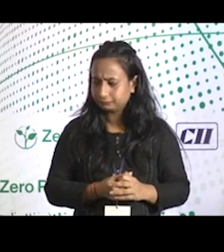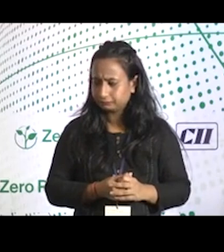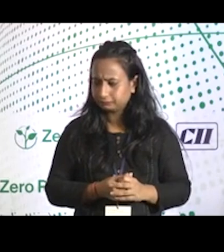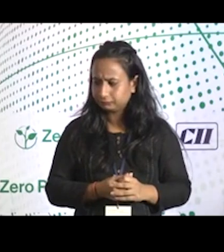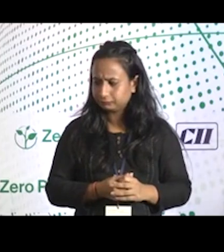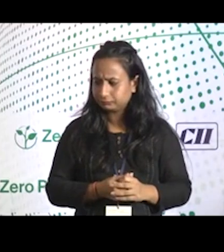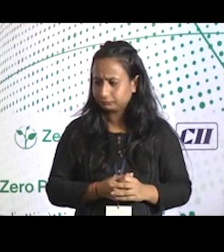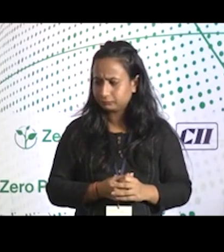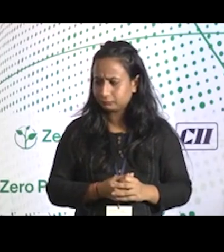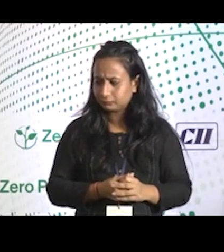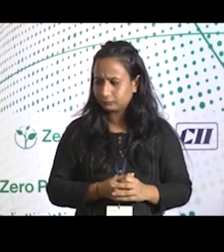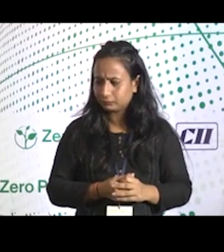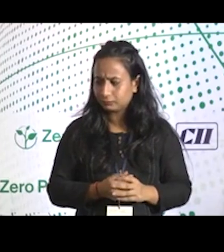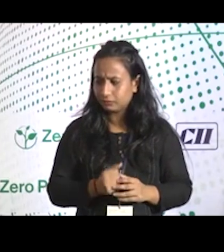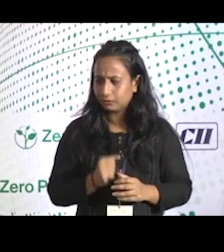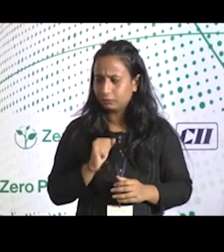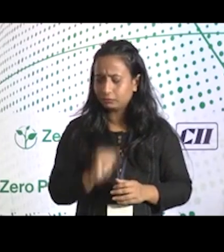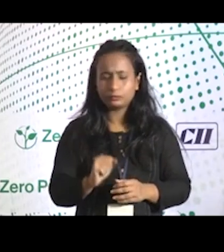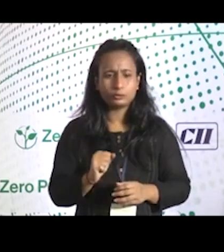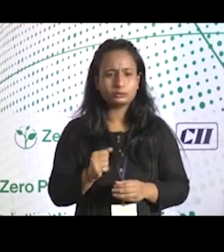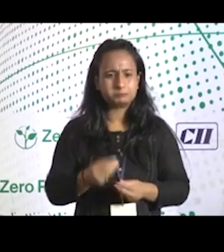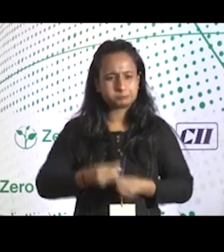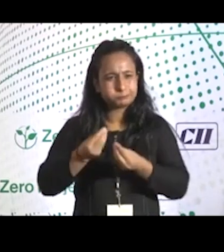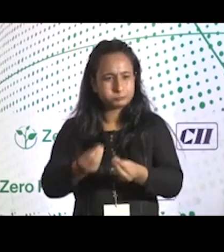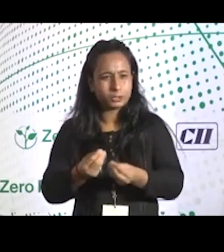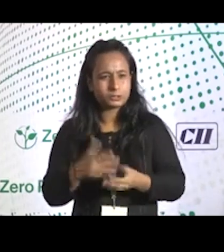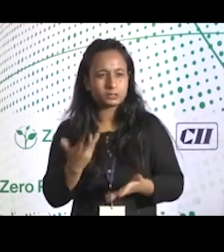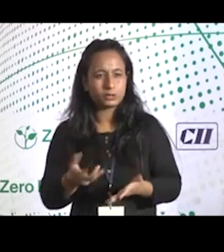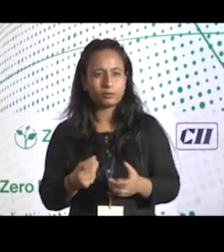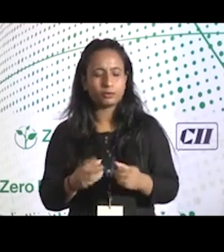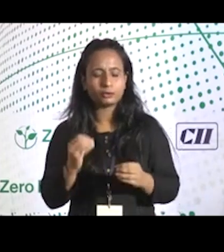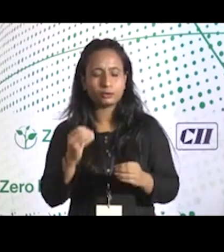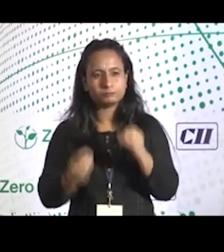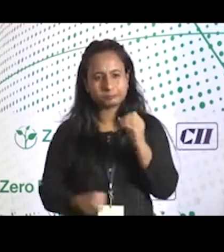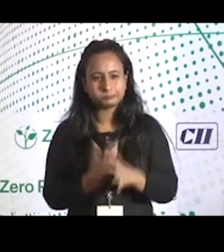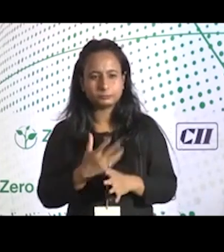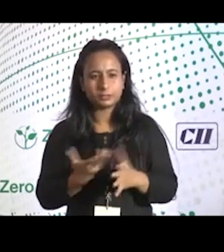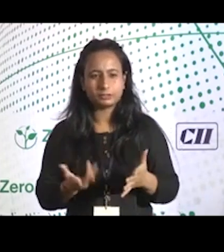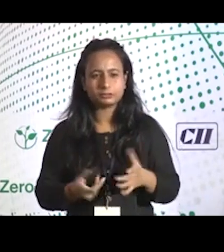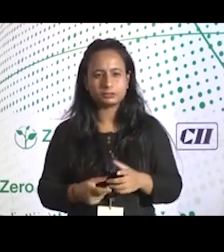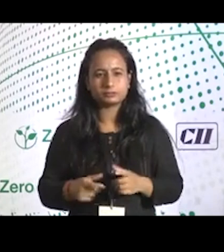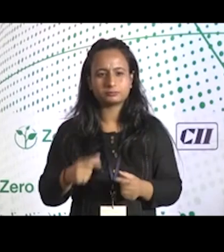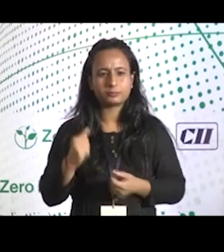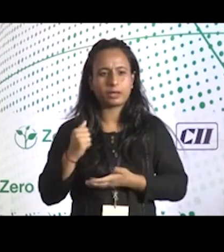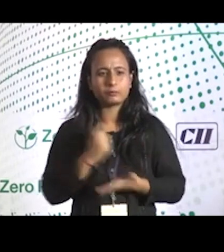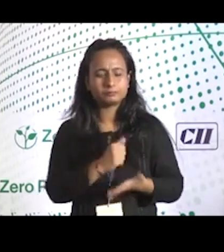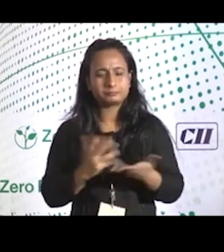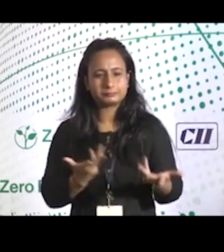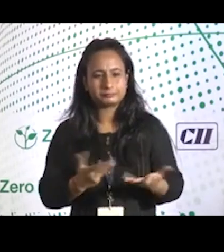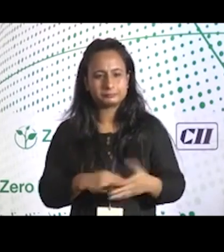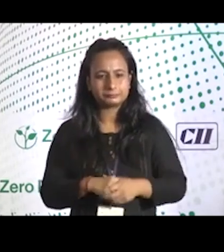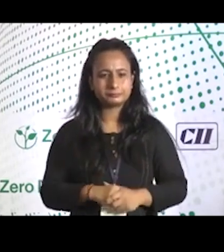for yourself as an organization as well as other investors as well as your portfolio companies? Yeah.